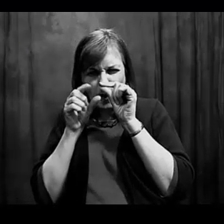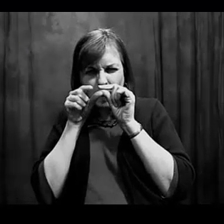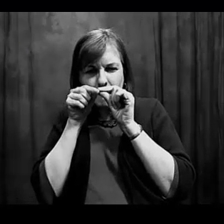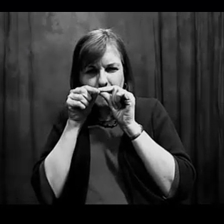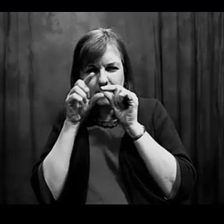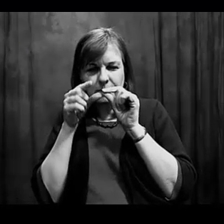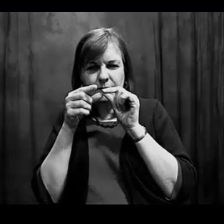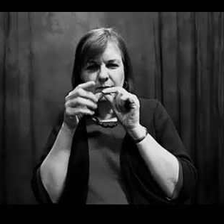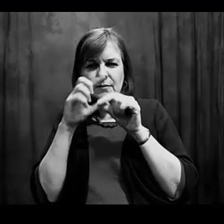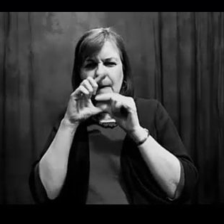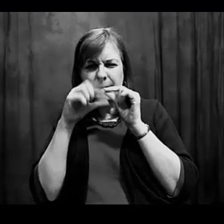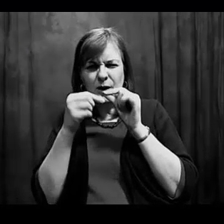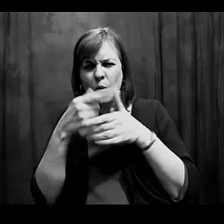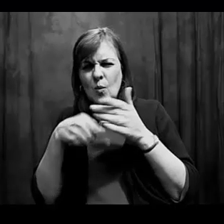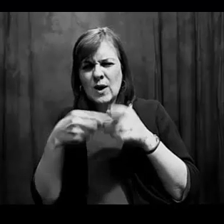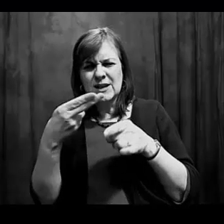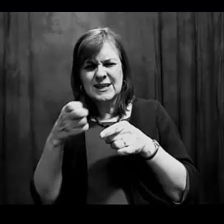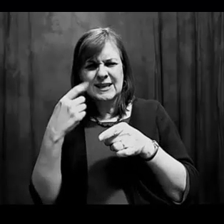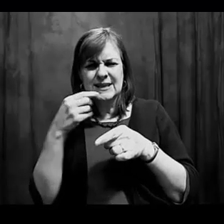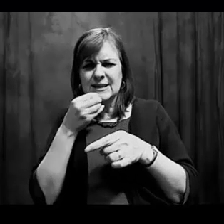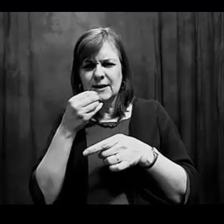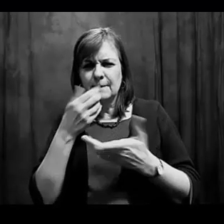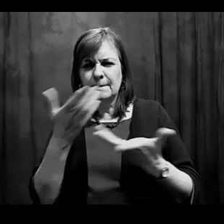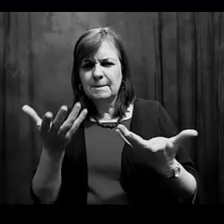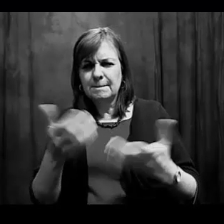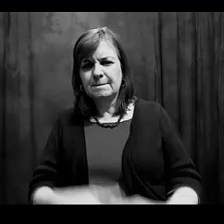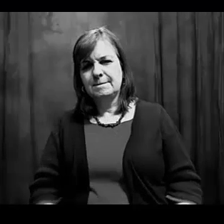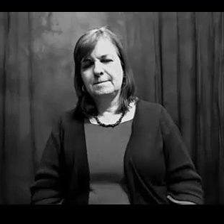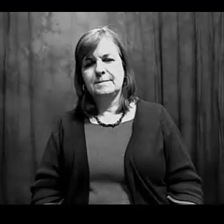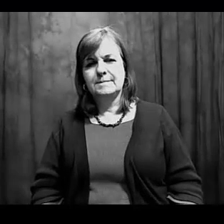that tiny little beak -- what might he eat?